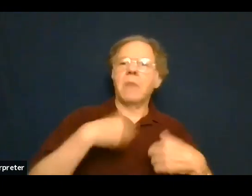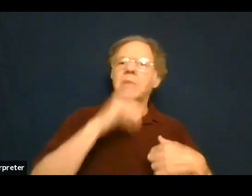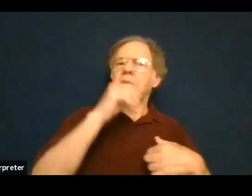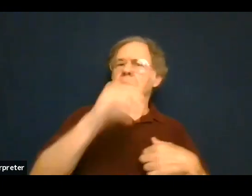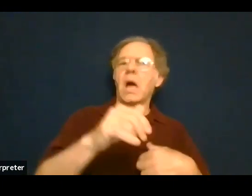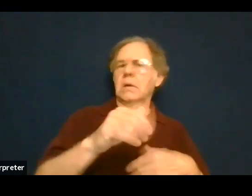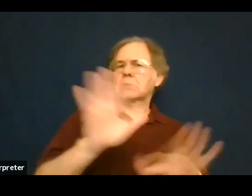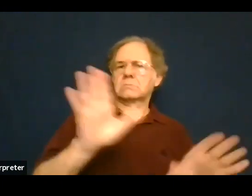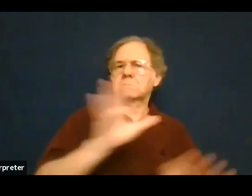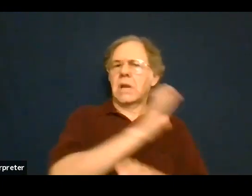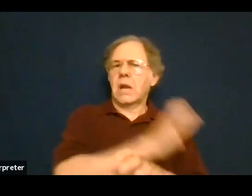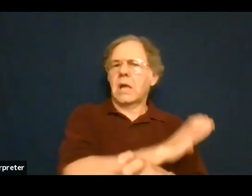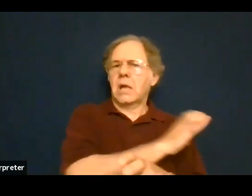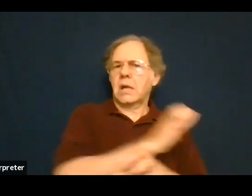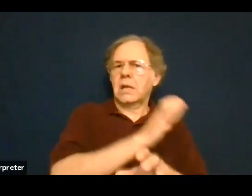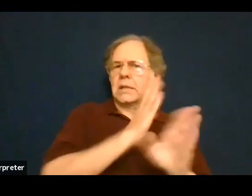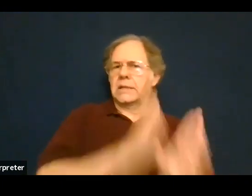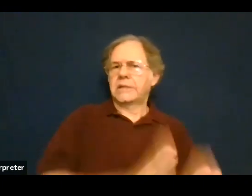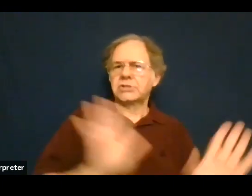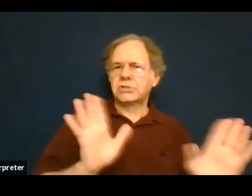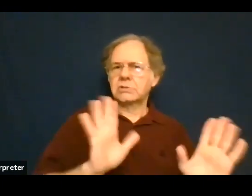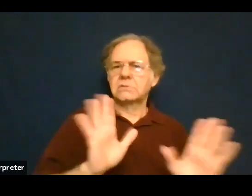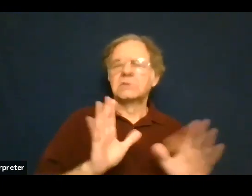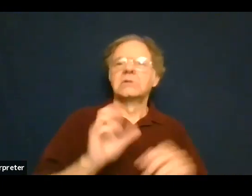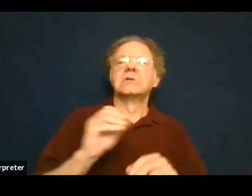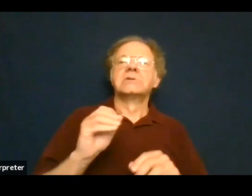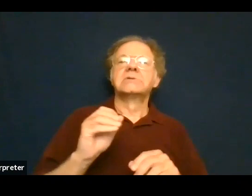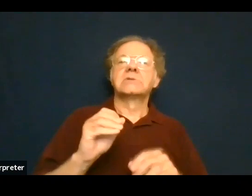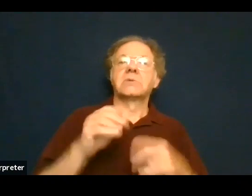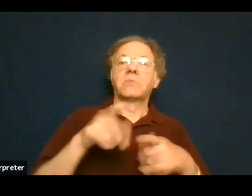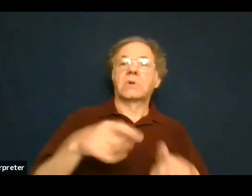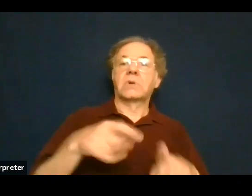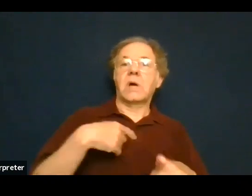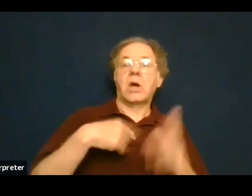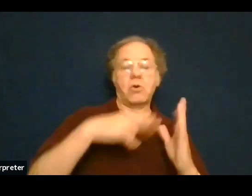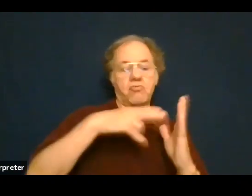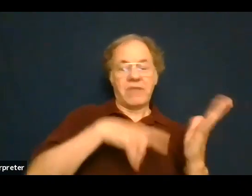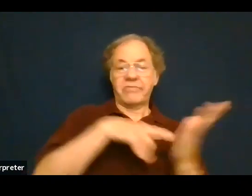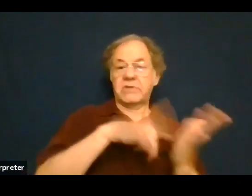And so when I read this question, what I did